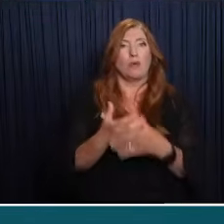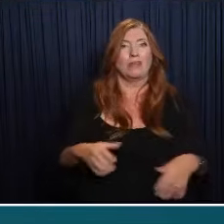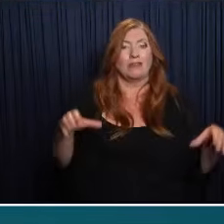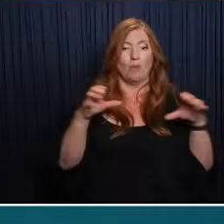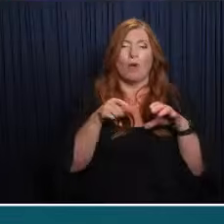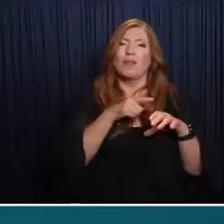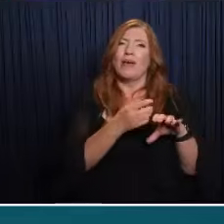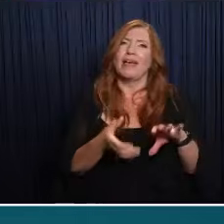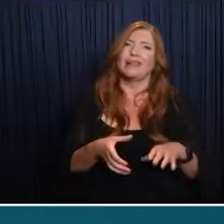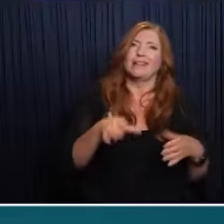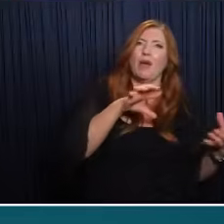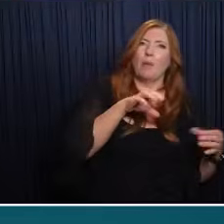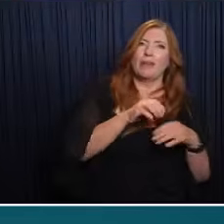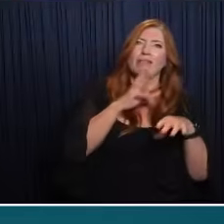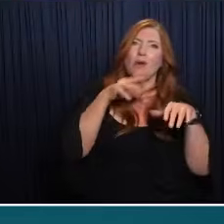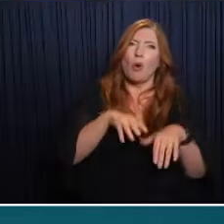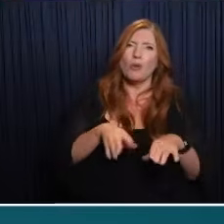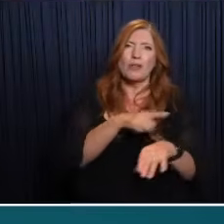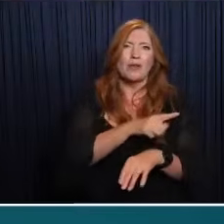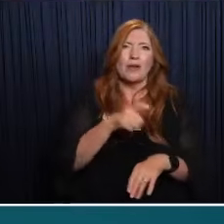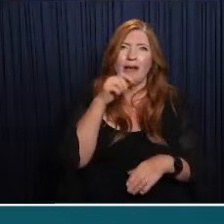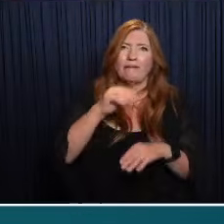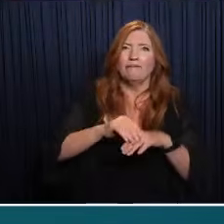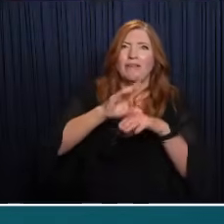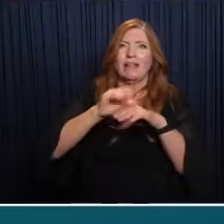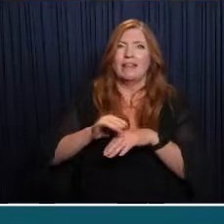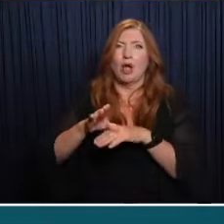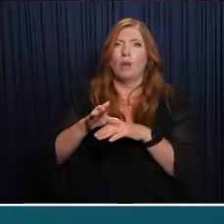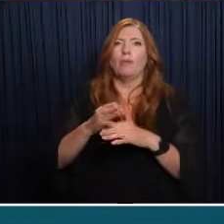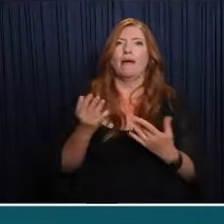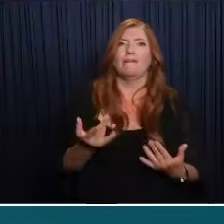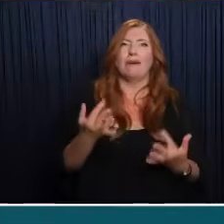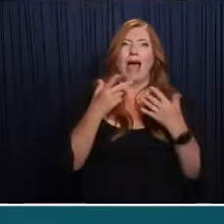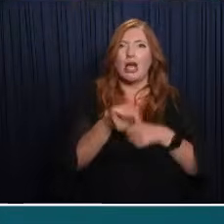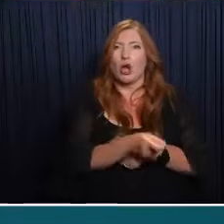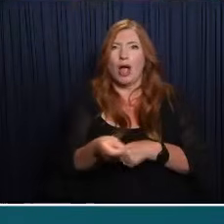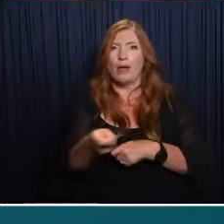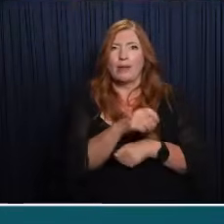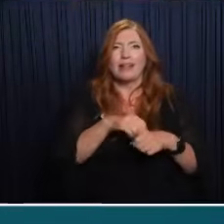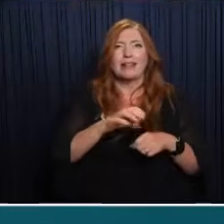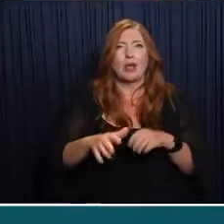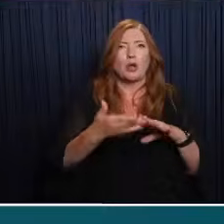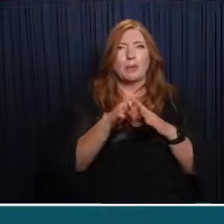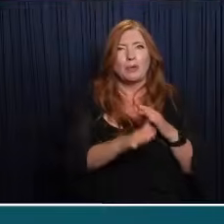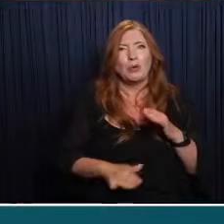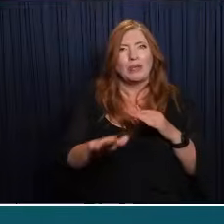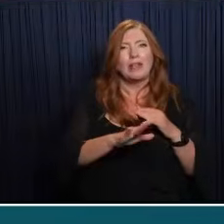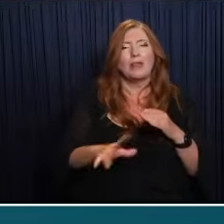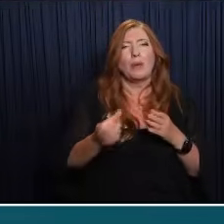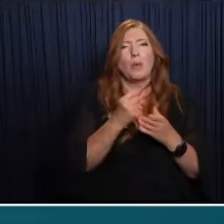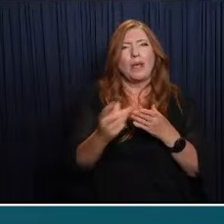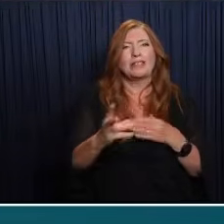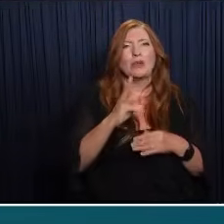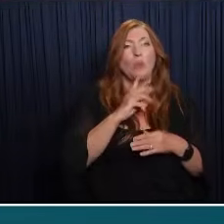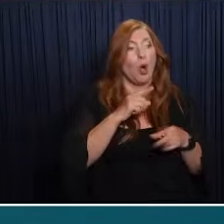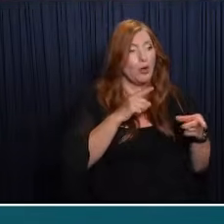WE HAVE TO STOP CALIFORNIA FROM DUMPIN INING FRESH WATER INTO T